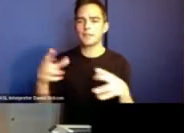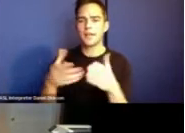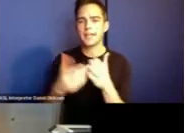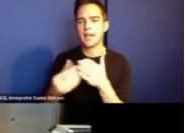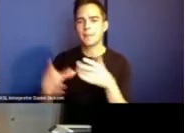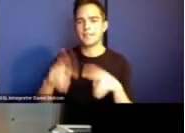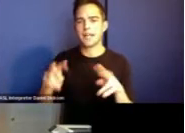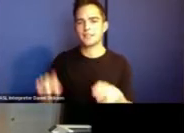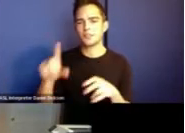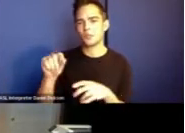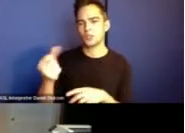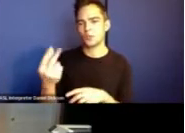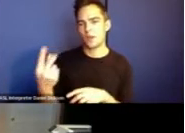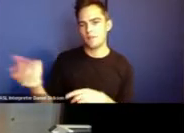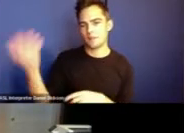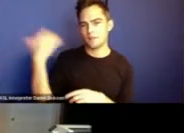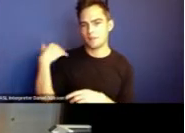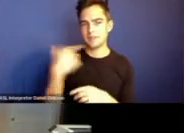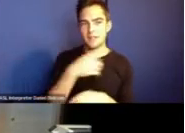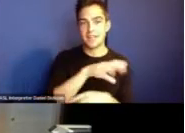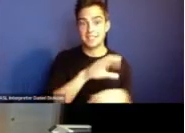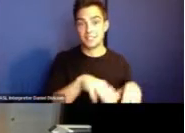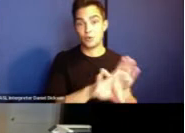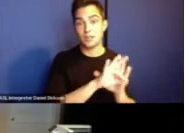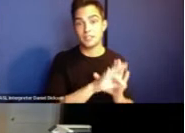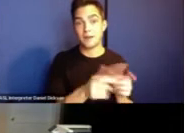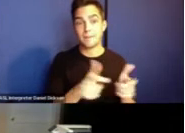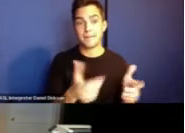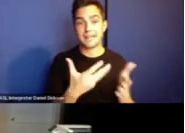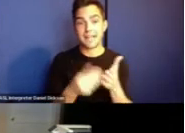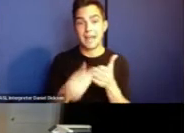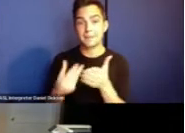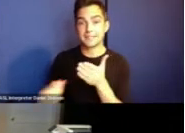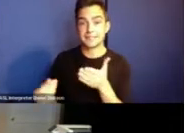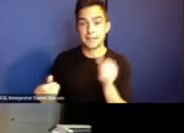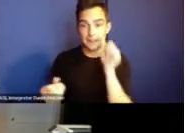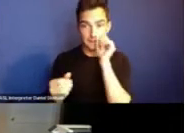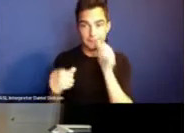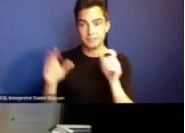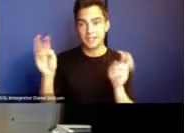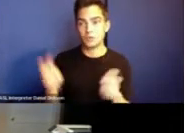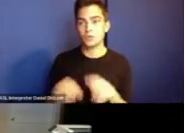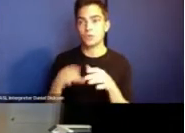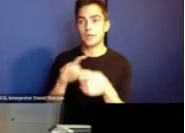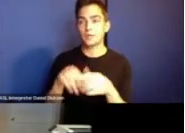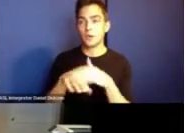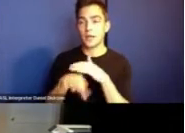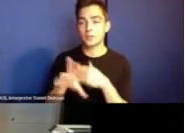2012 that they did that identified significant gaps, issues and access to personal support networks, the peer